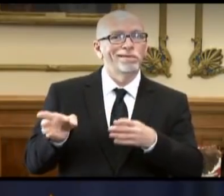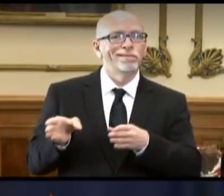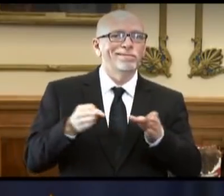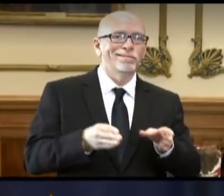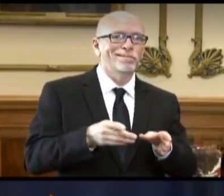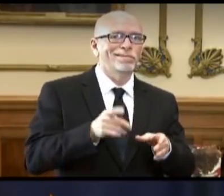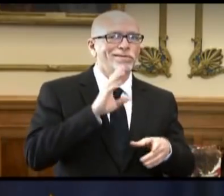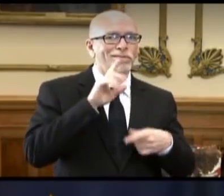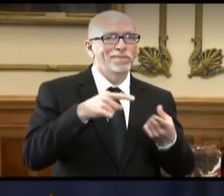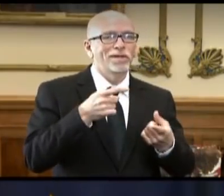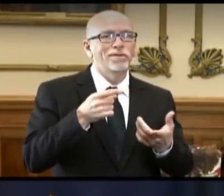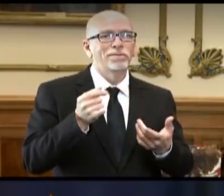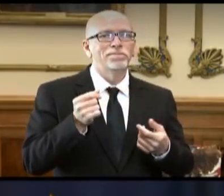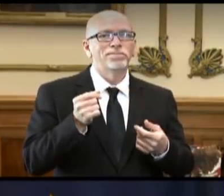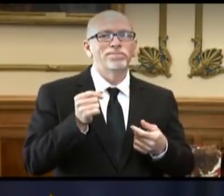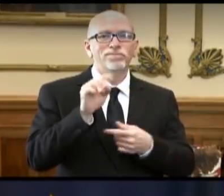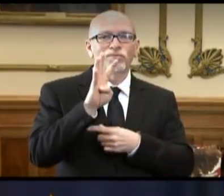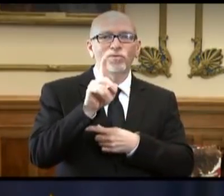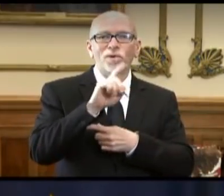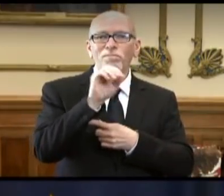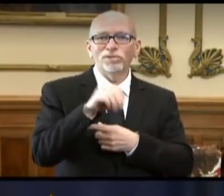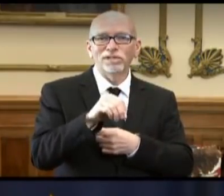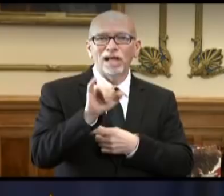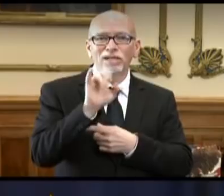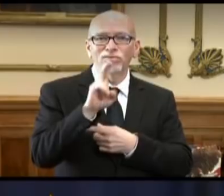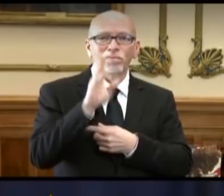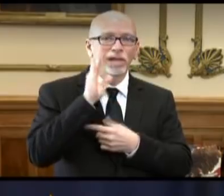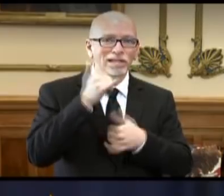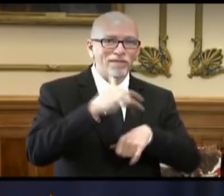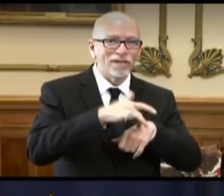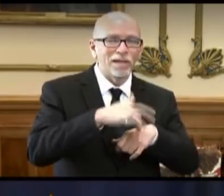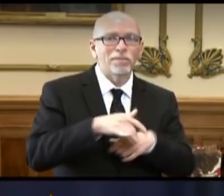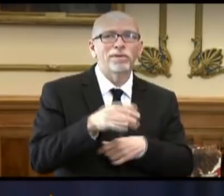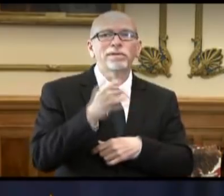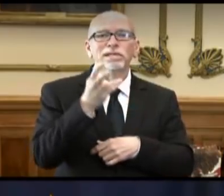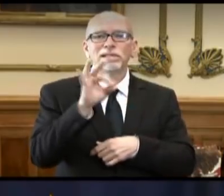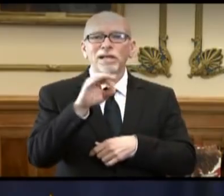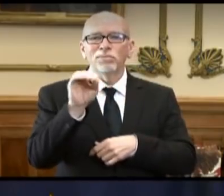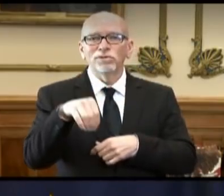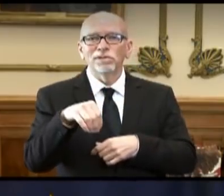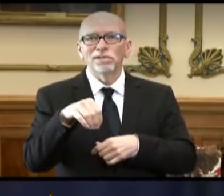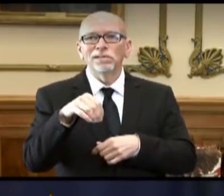SEE 12000. WHO'S YOUR STEP FORWARD IN VOLUNTEER? BUT WHEN YOU TALK ABOUT YOU KNOW, THE